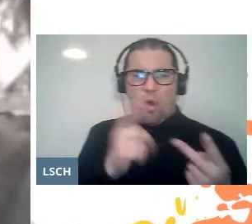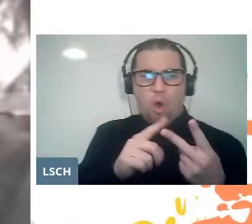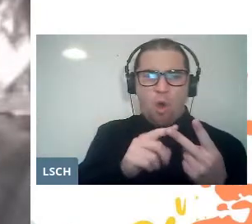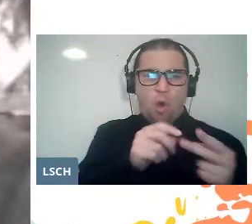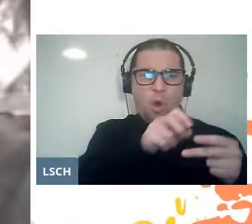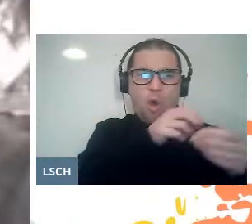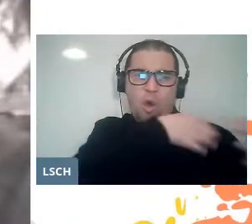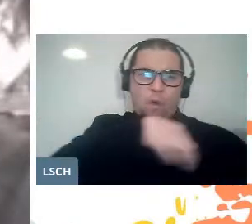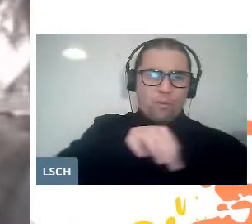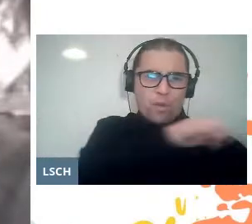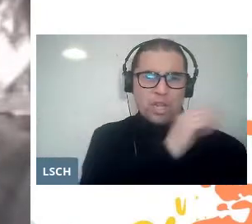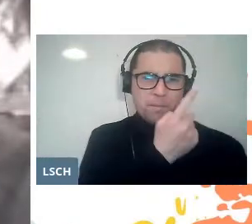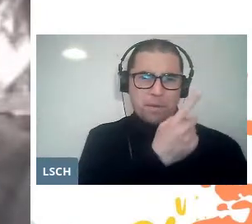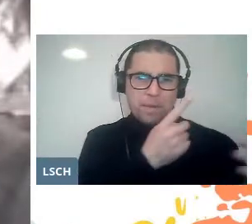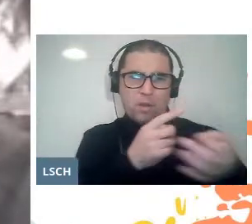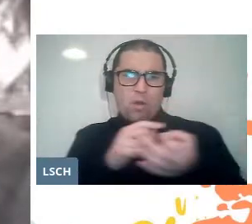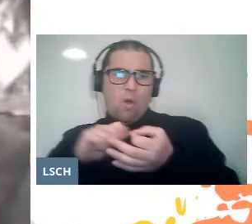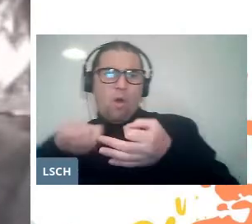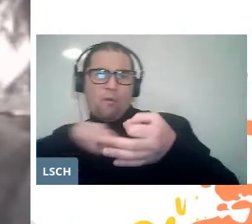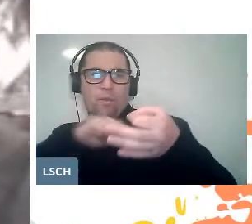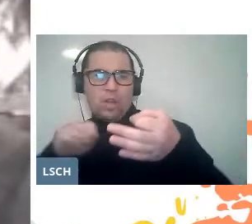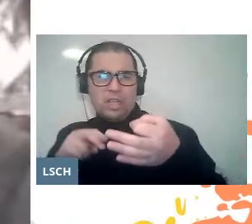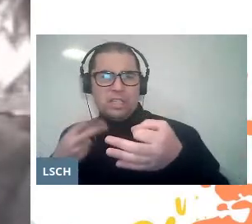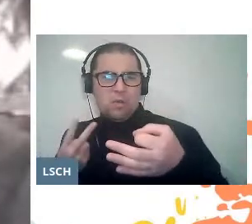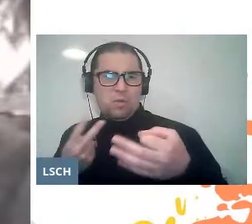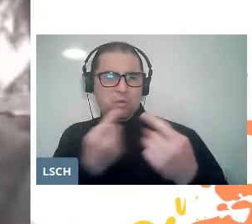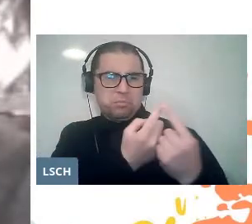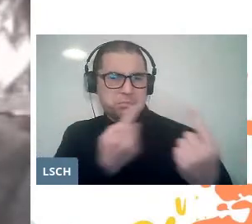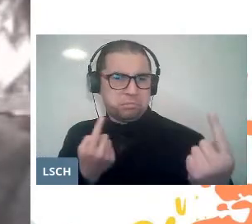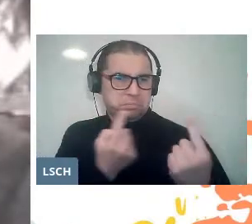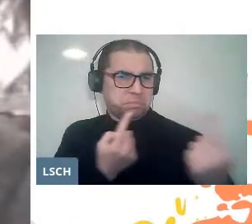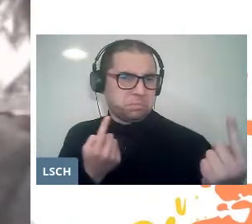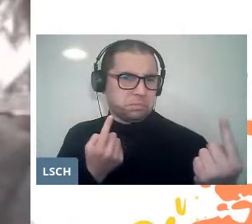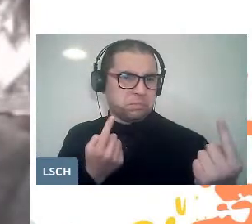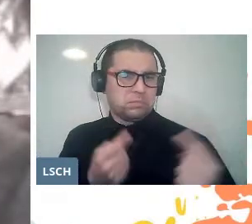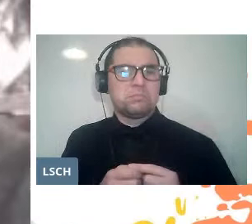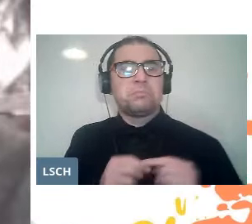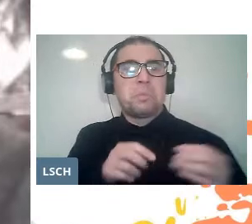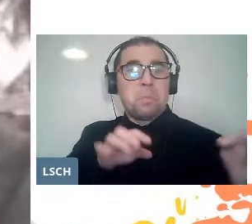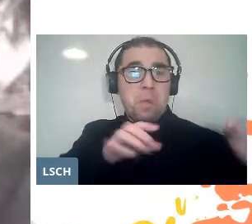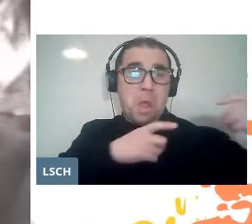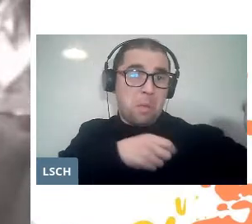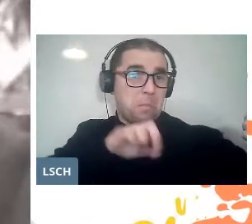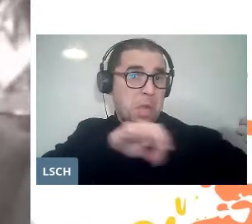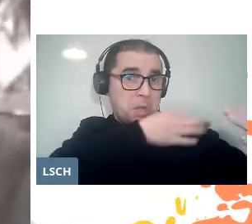or a row of second violins. With regard to the instrument, there is no difference.